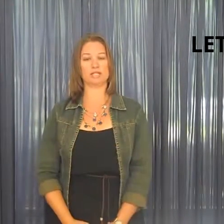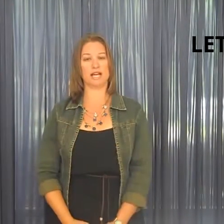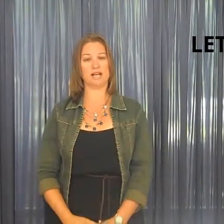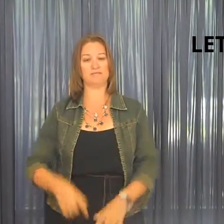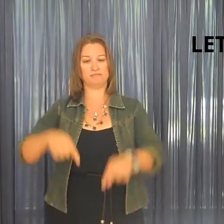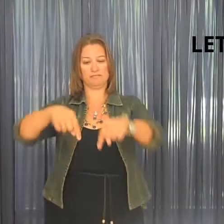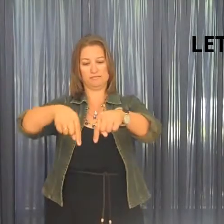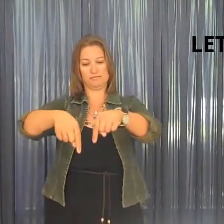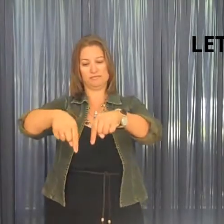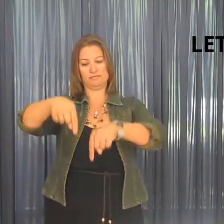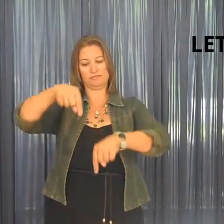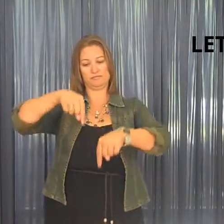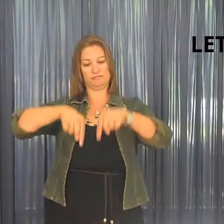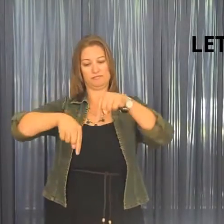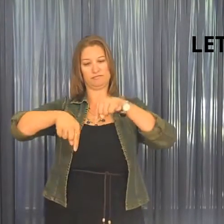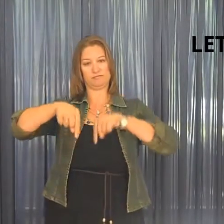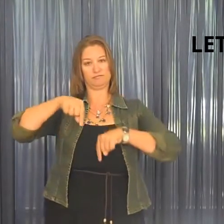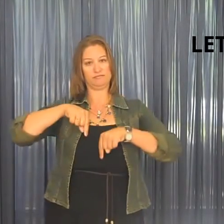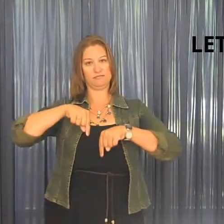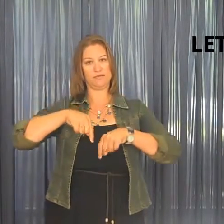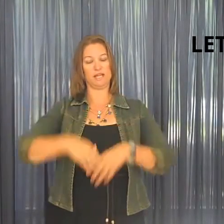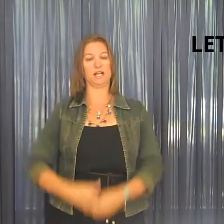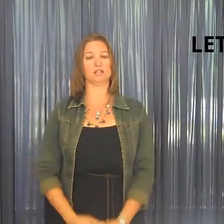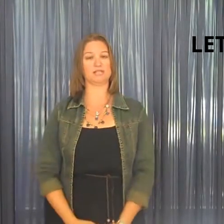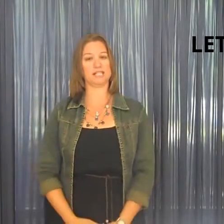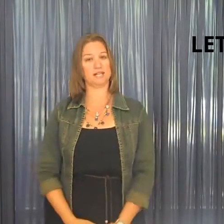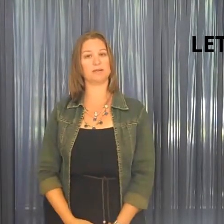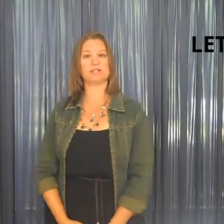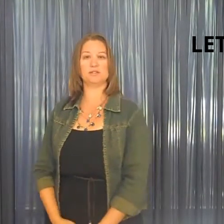One more time. I will do it sideways so